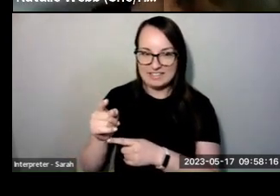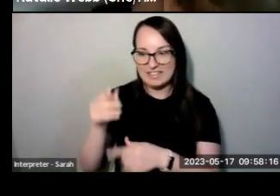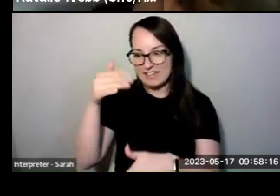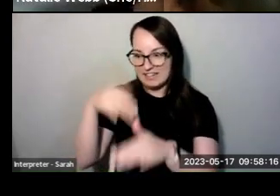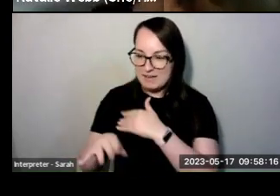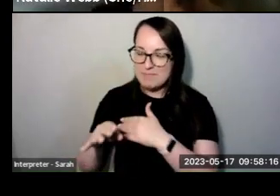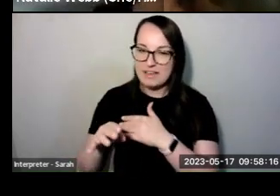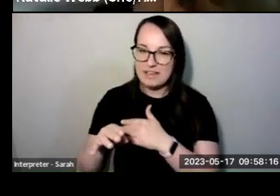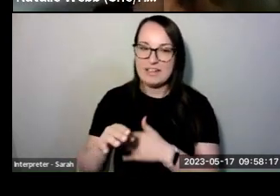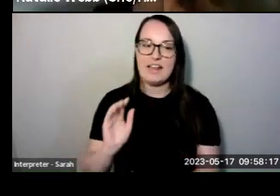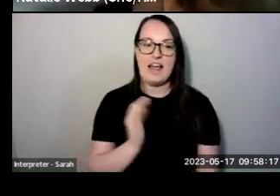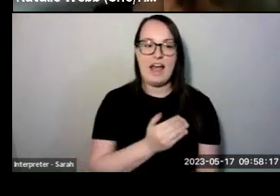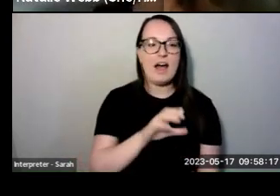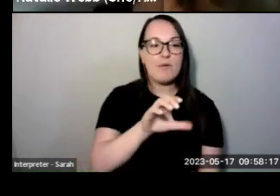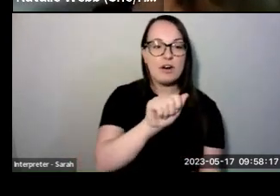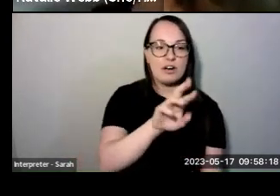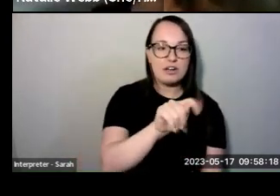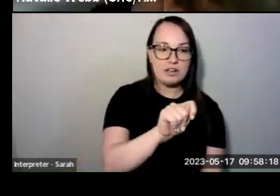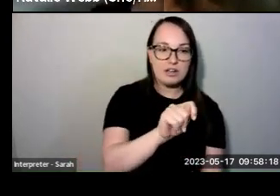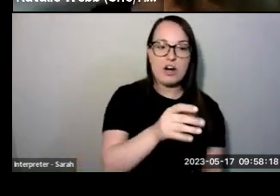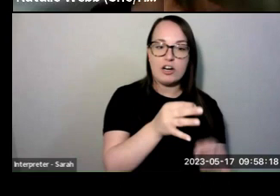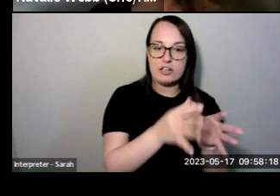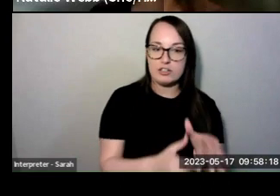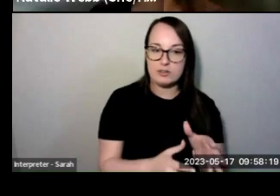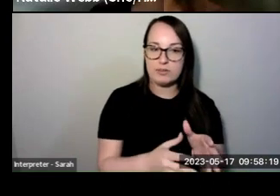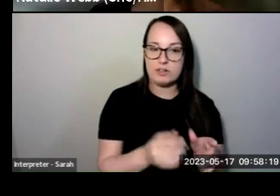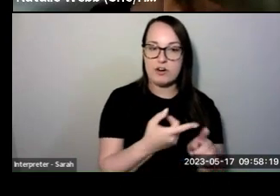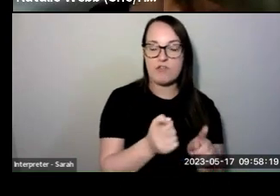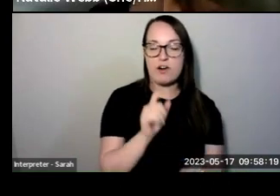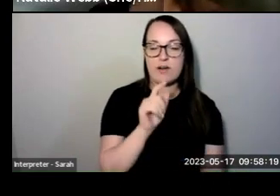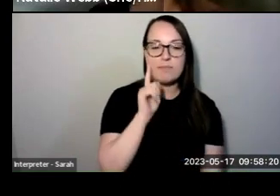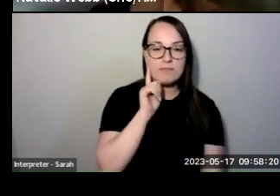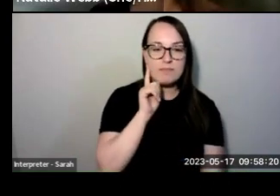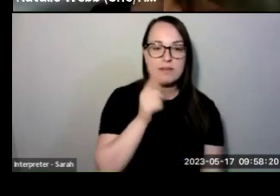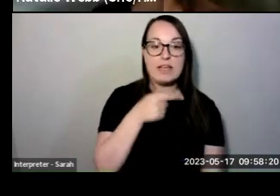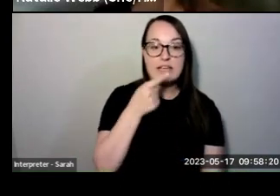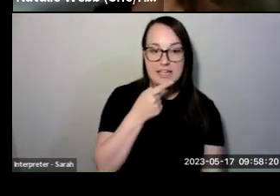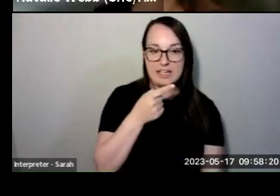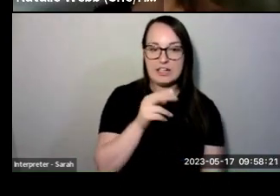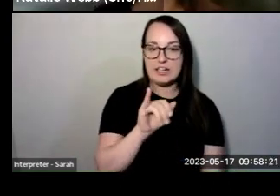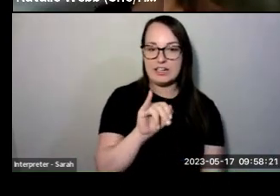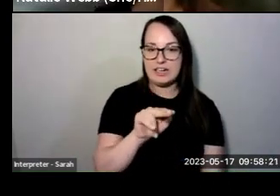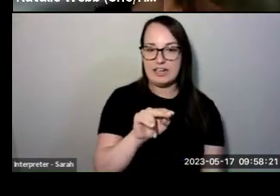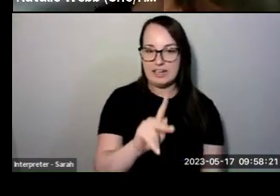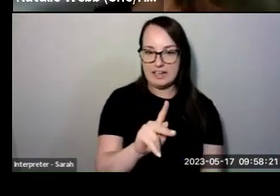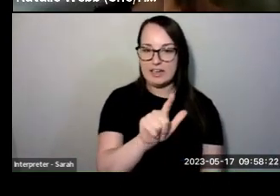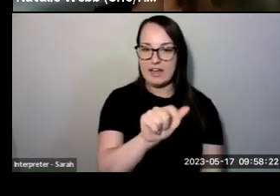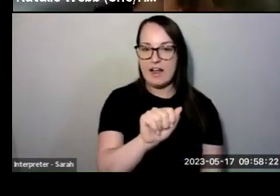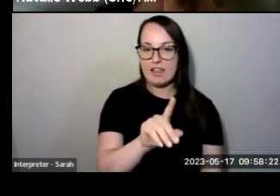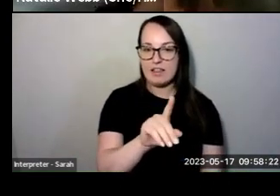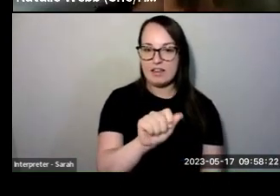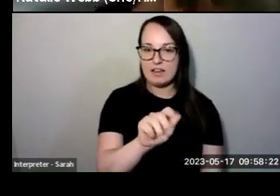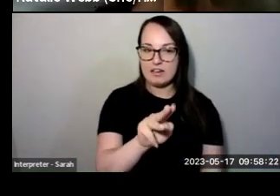call up.